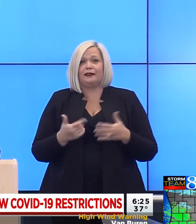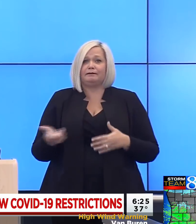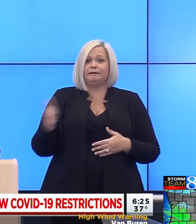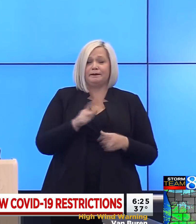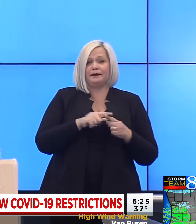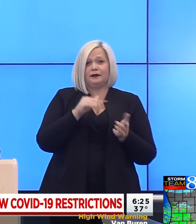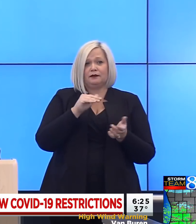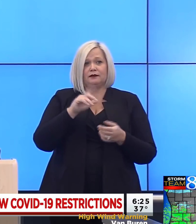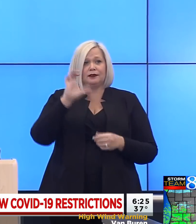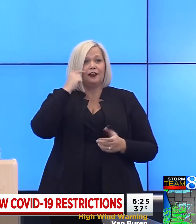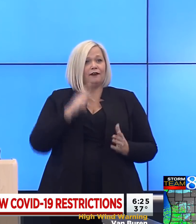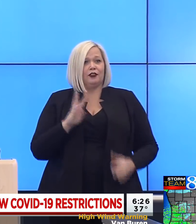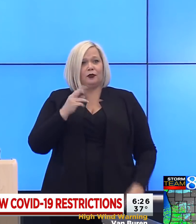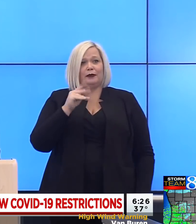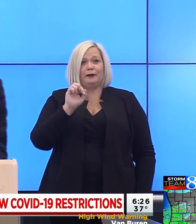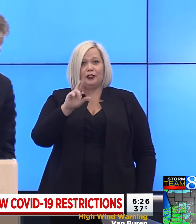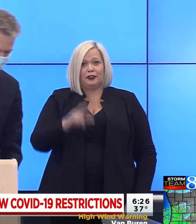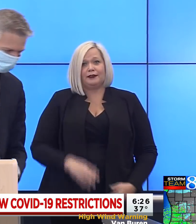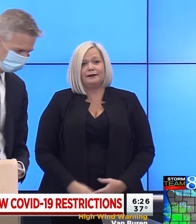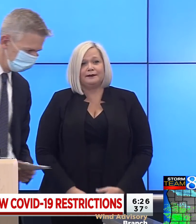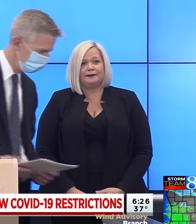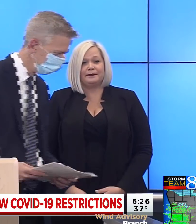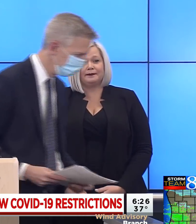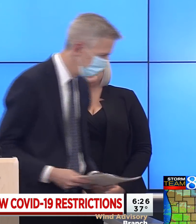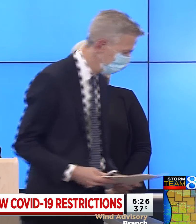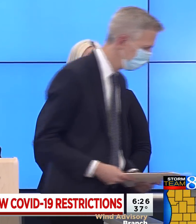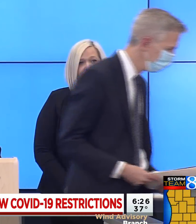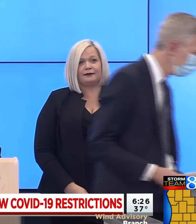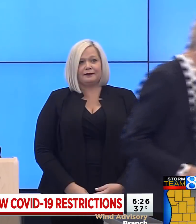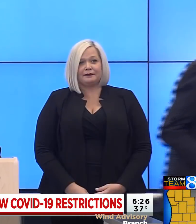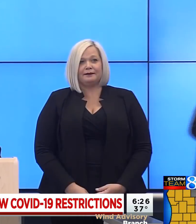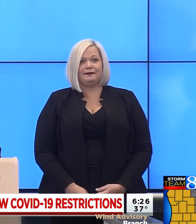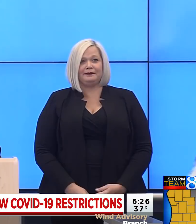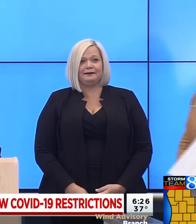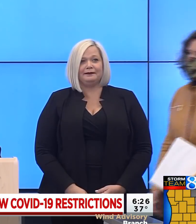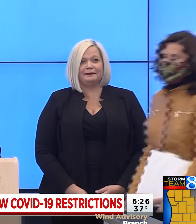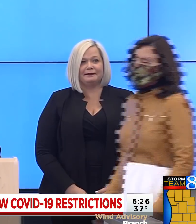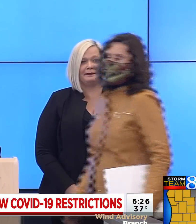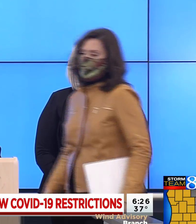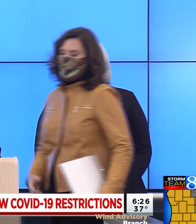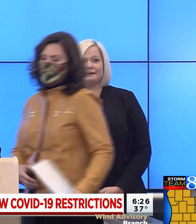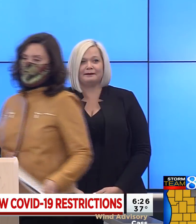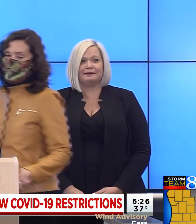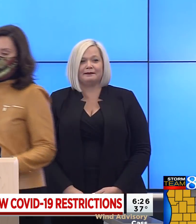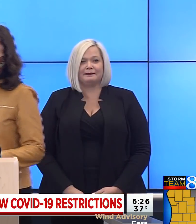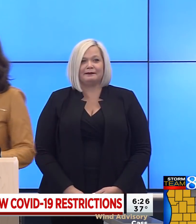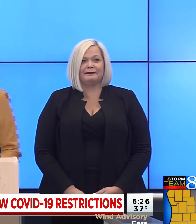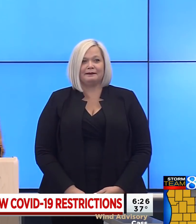SACRED HUMAN LIFE. AND YOU HEAR US YOURSELVES. AND WITH THAT, TURN IT BACK TO